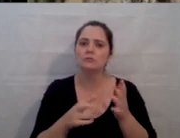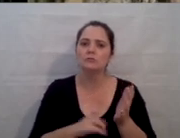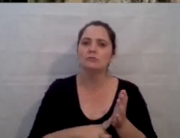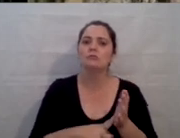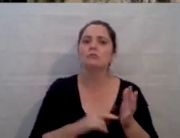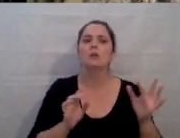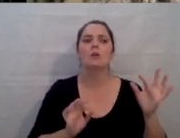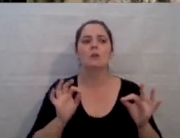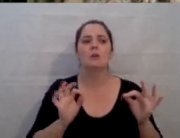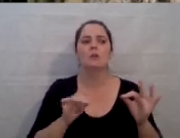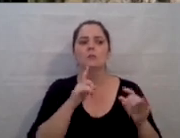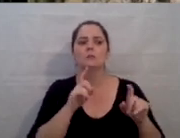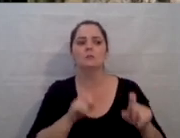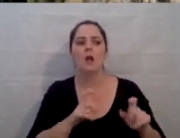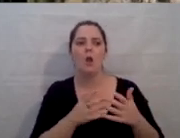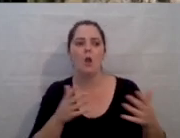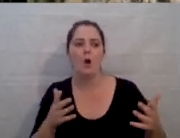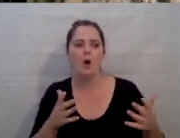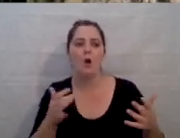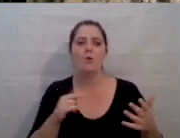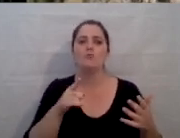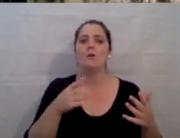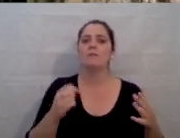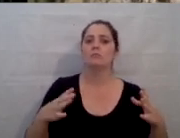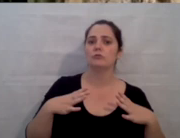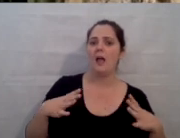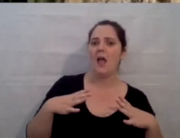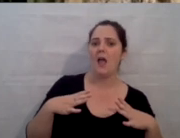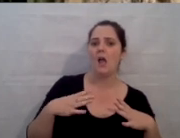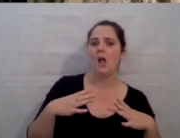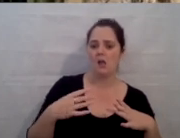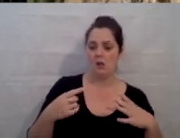break for the model ,the model shakes it out, you take a break, work back and there's a kind of rhythm.